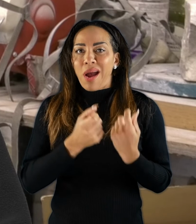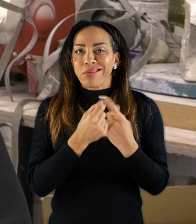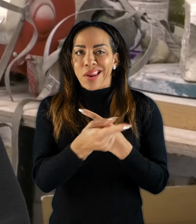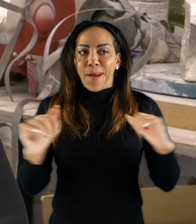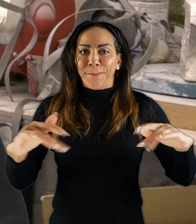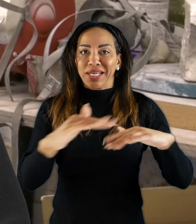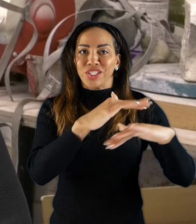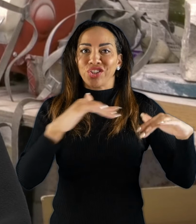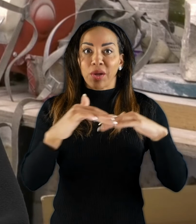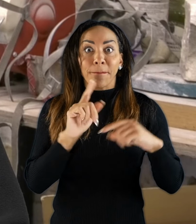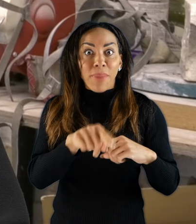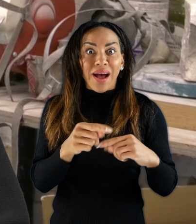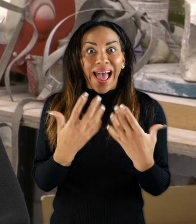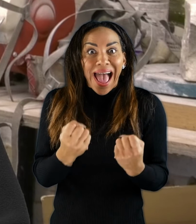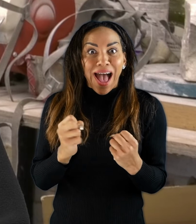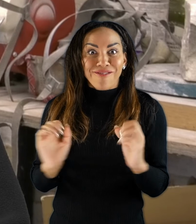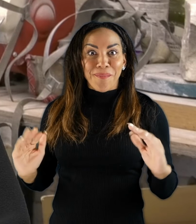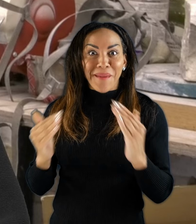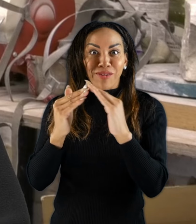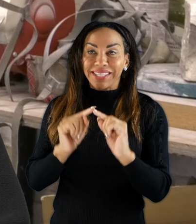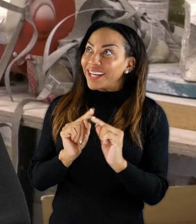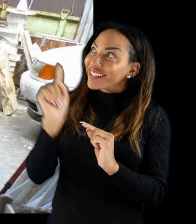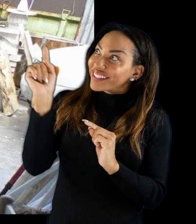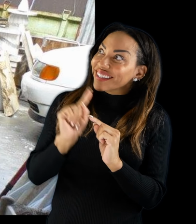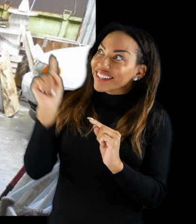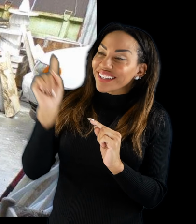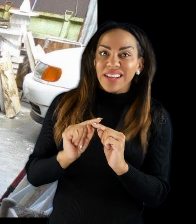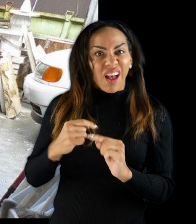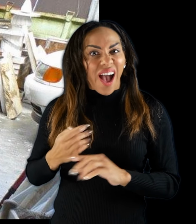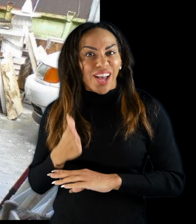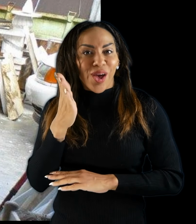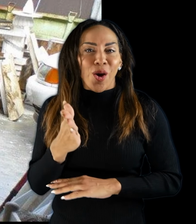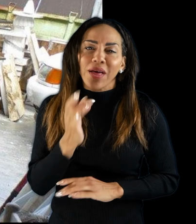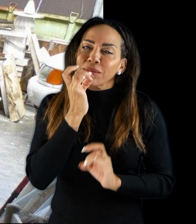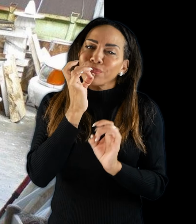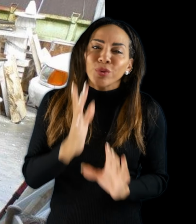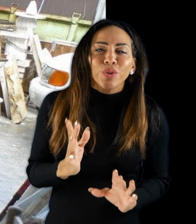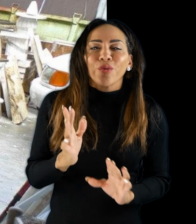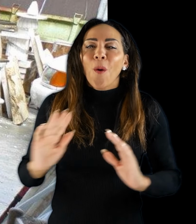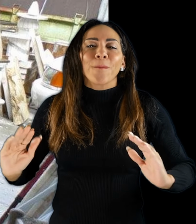but then the mountains pretty high up in Carrara. I go there, it's beautiful mountain air. And that's